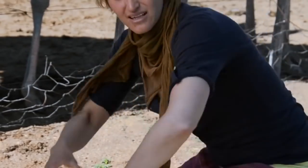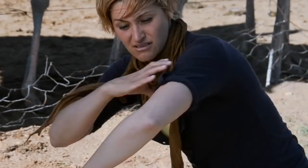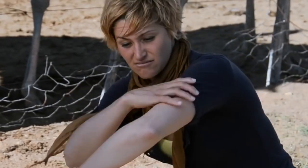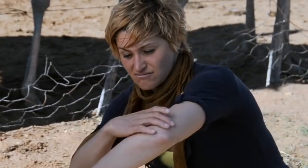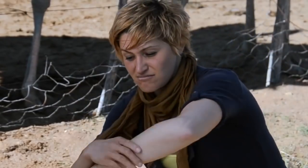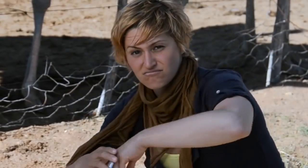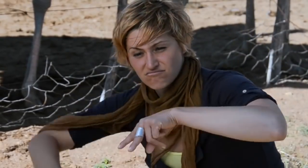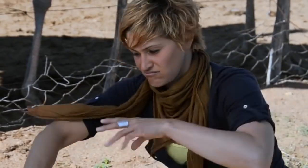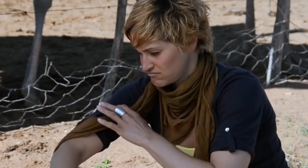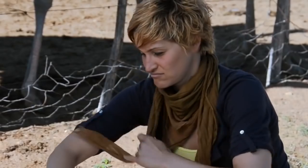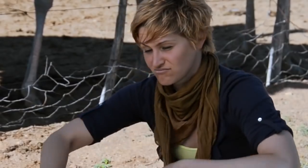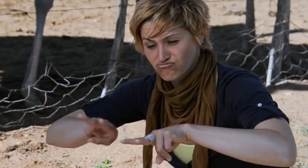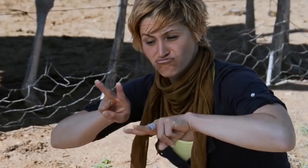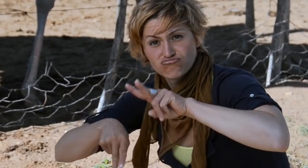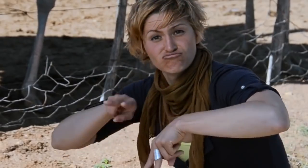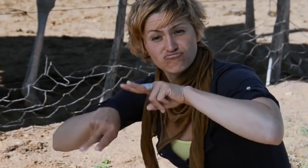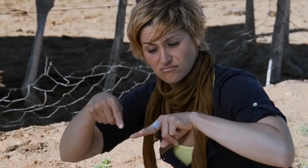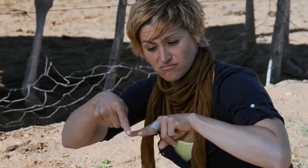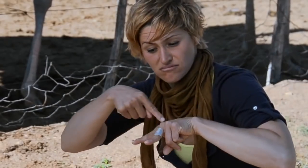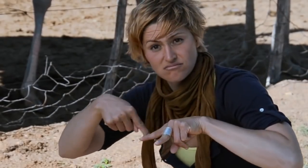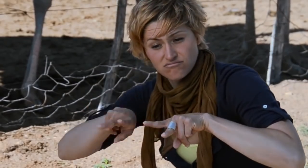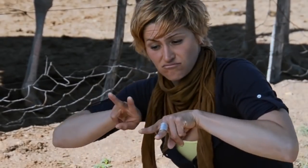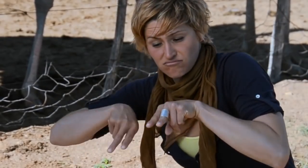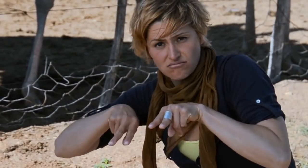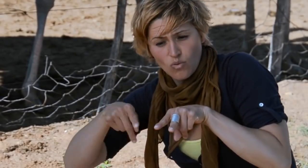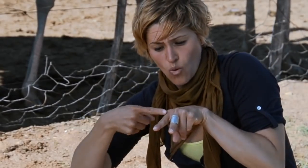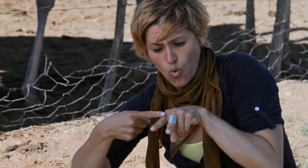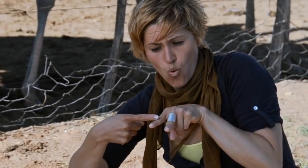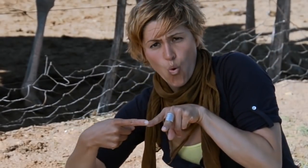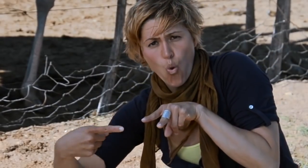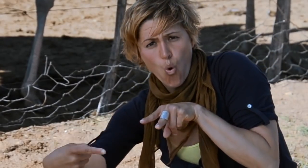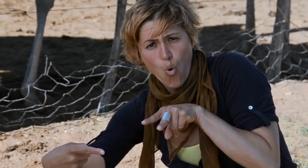with the nail on the larger toe and